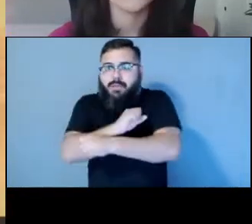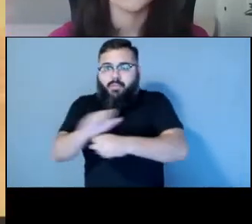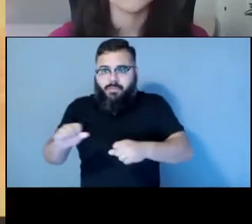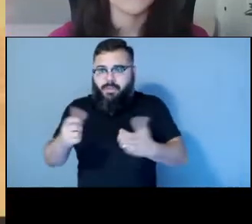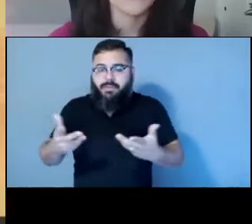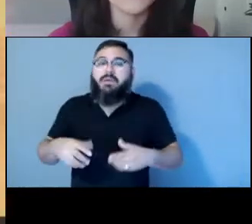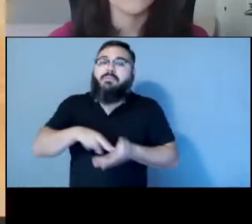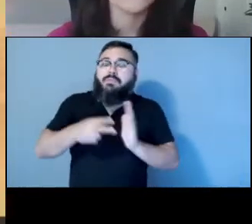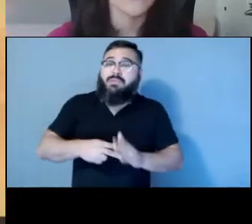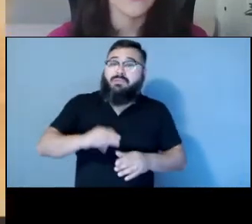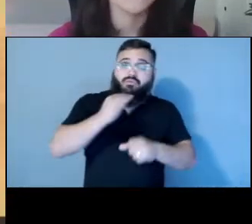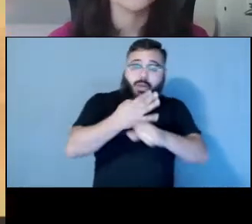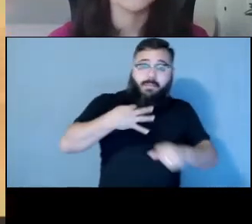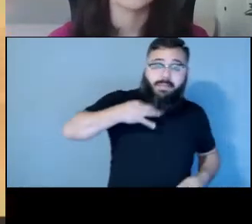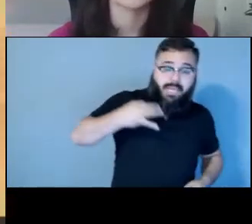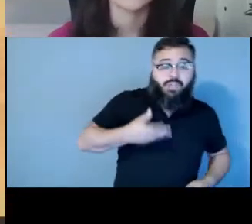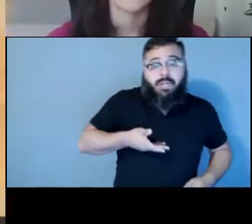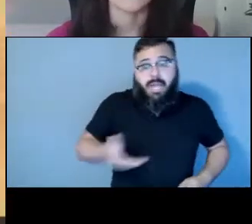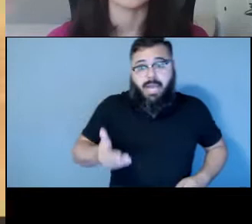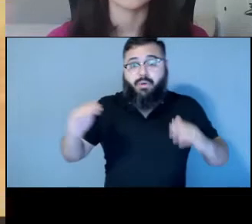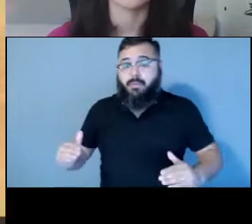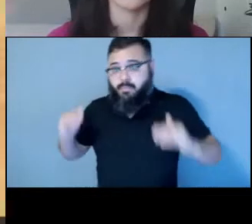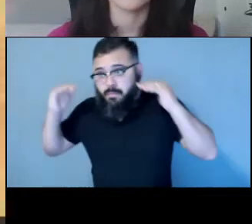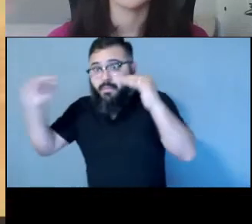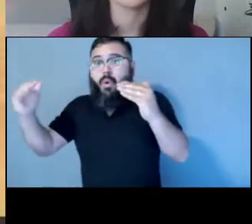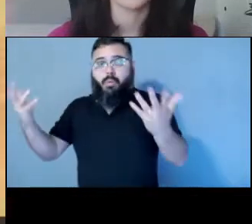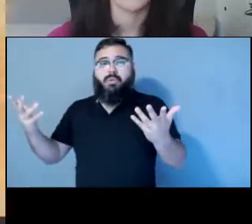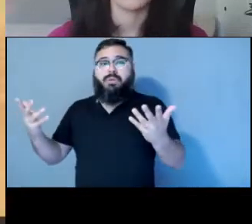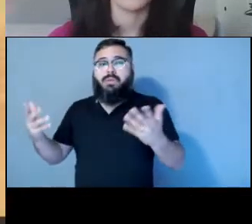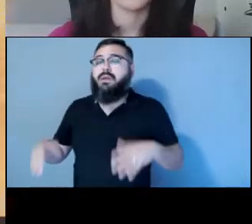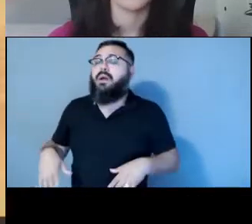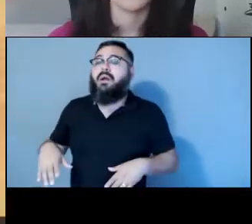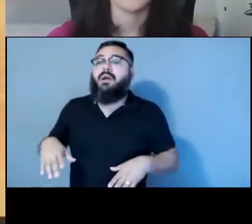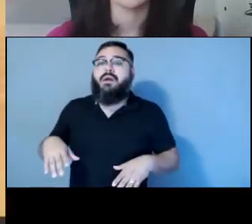when you're getting hired, going through the hiring process, asking for promotions or getting promoted,